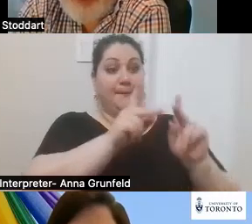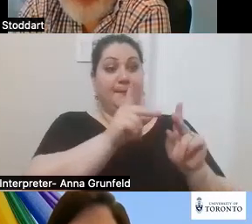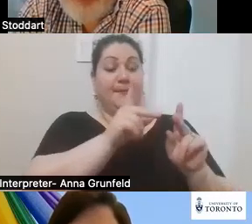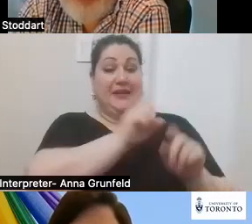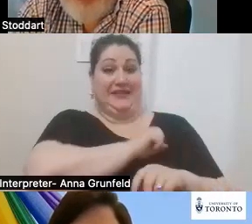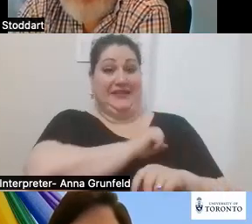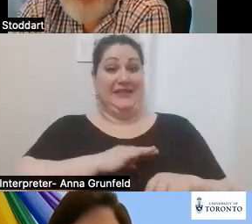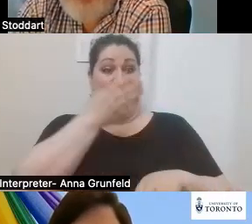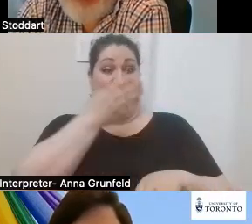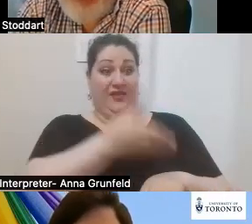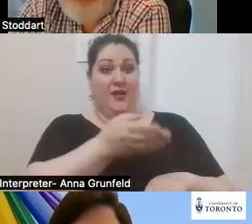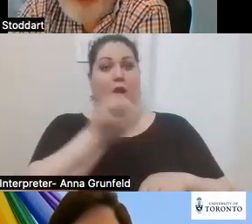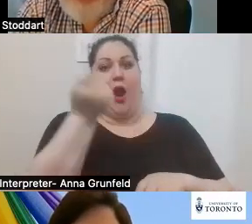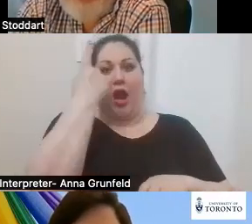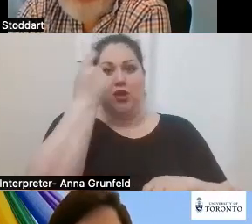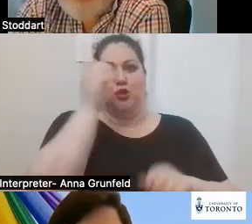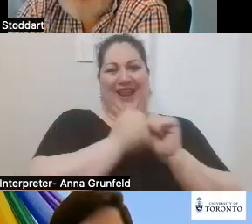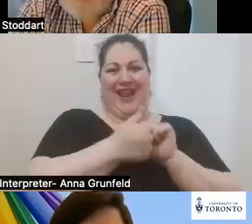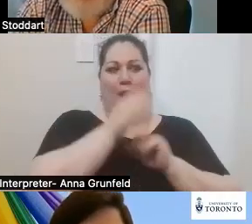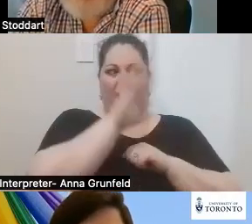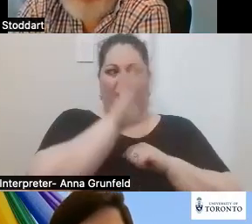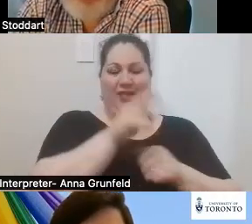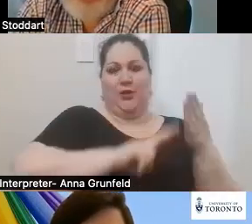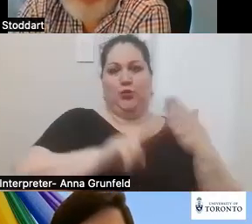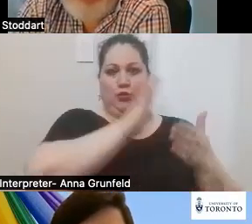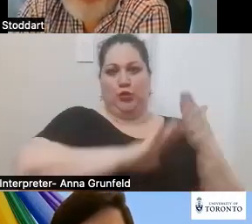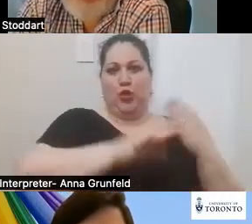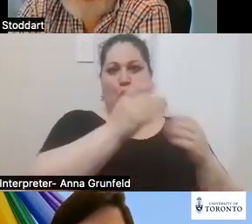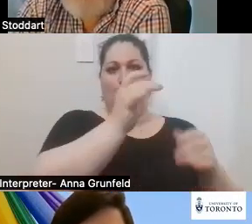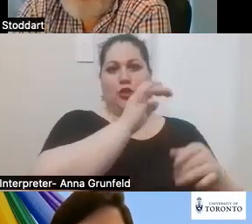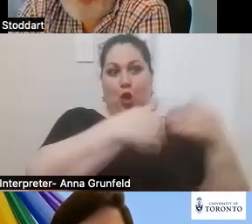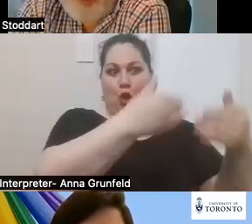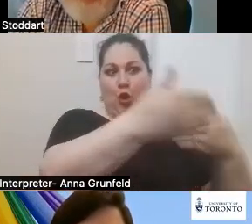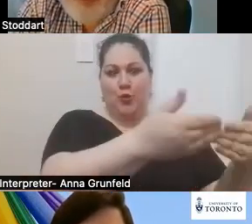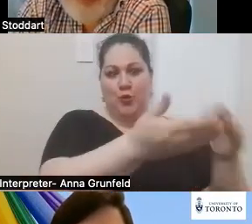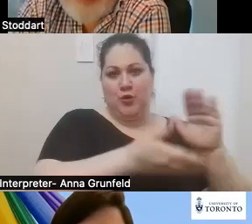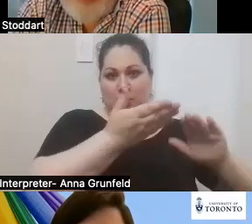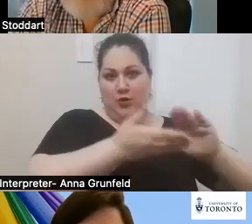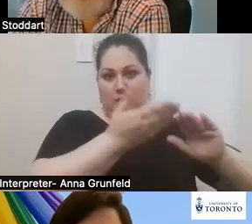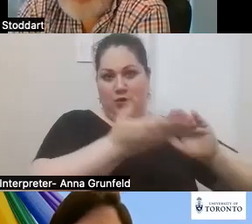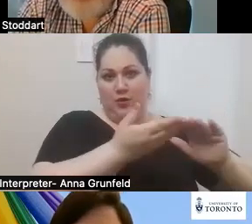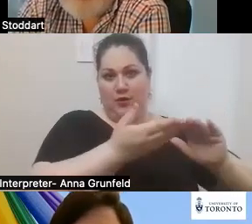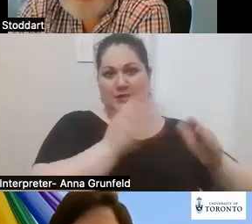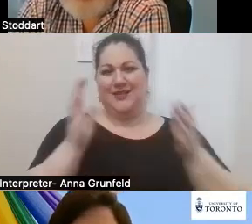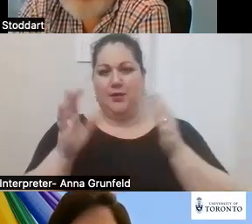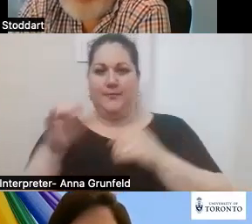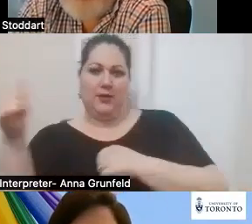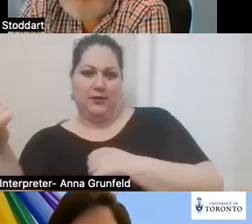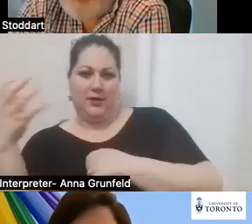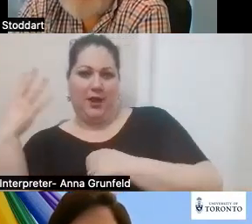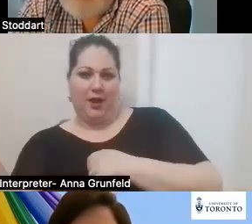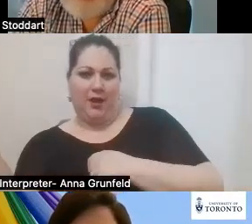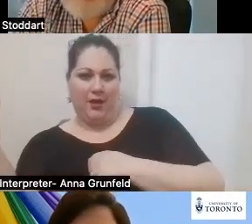But there might be an external support that is more versed in the challenges of autism,